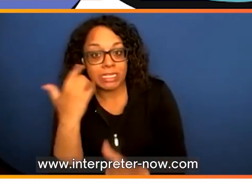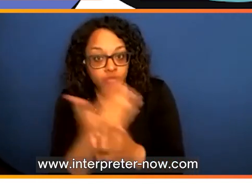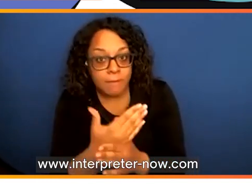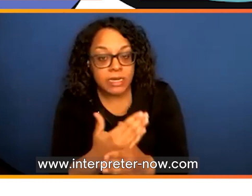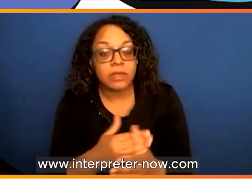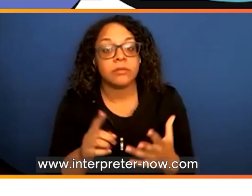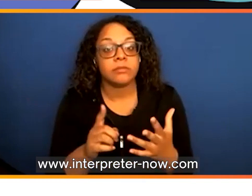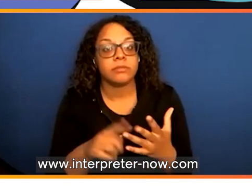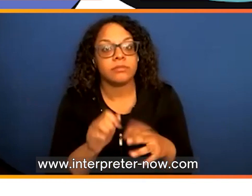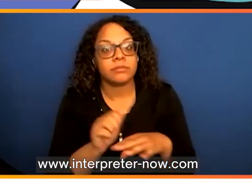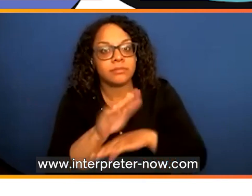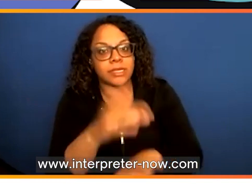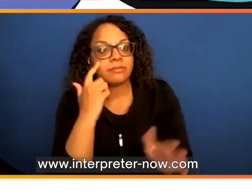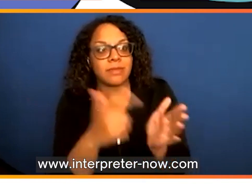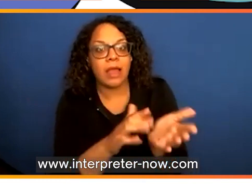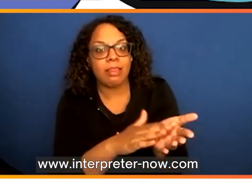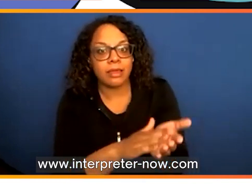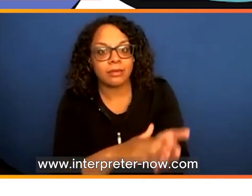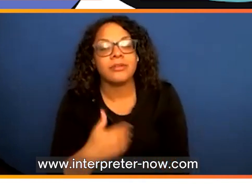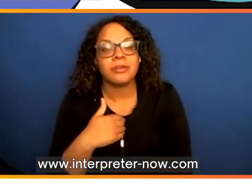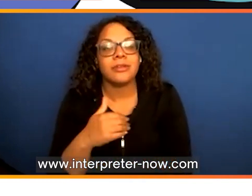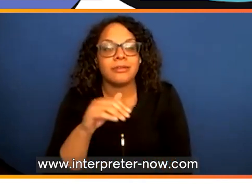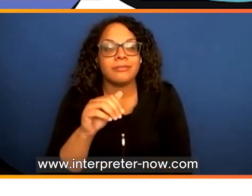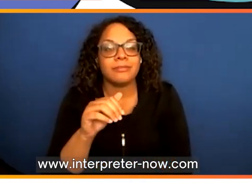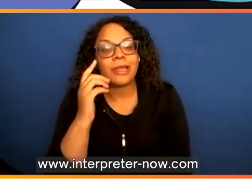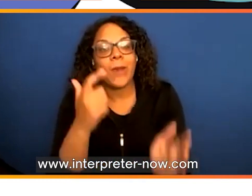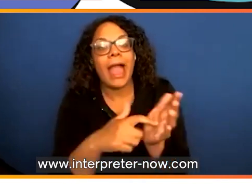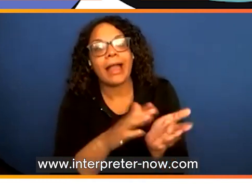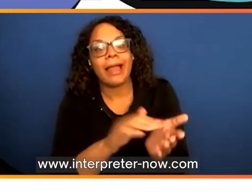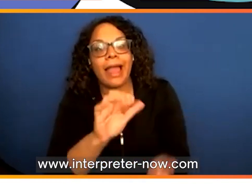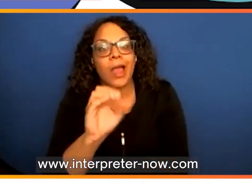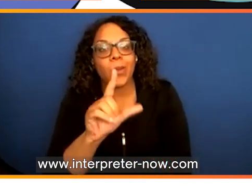most companies have an accolade program. It takes a minute to say, "Hey, so and so did